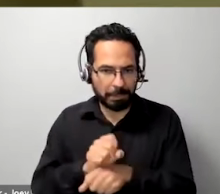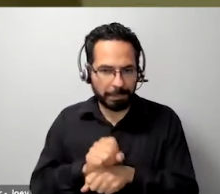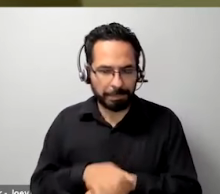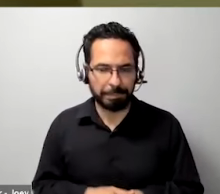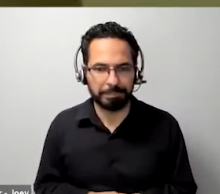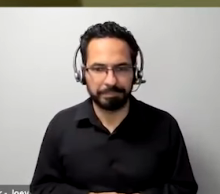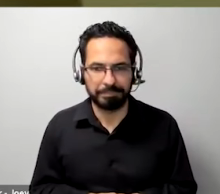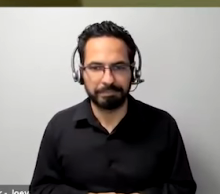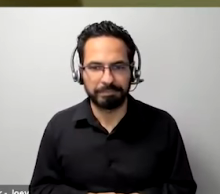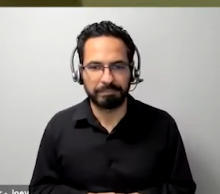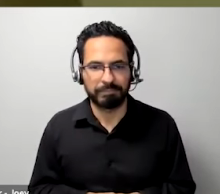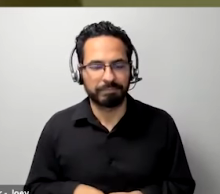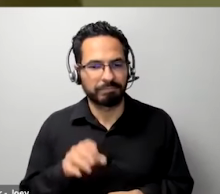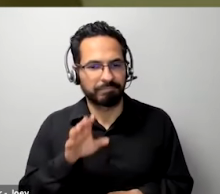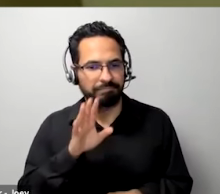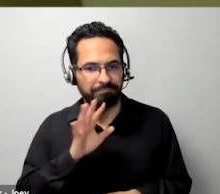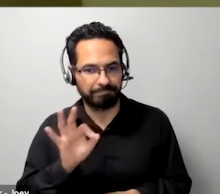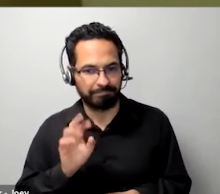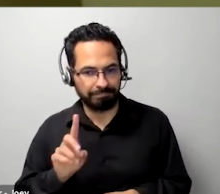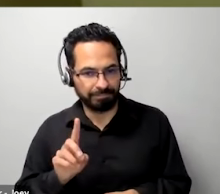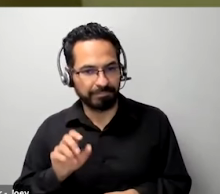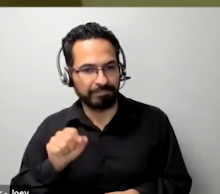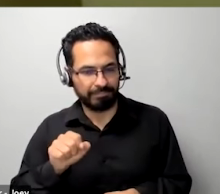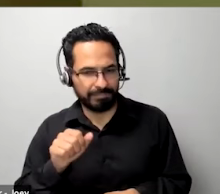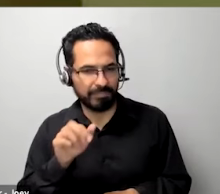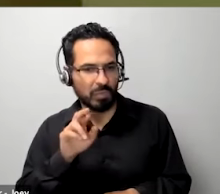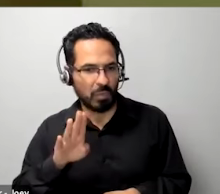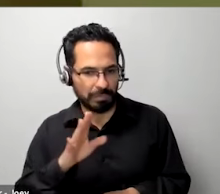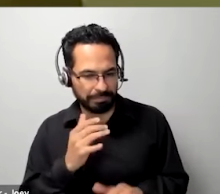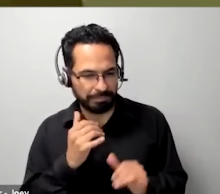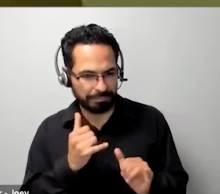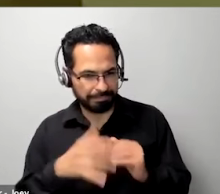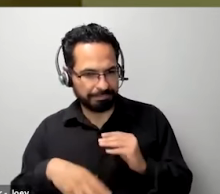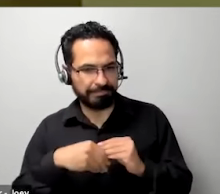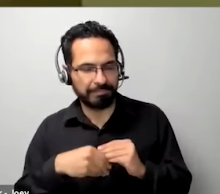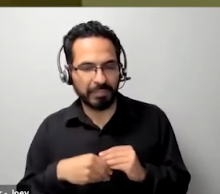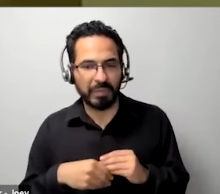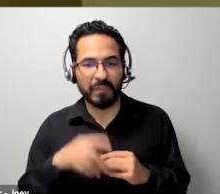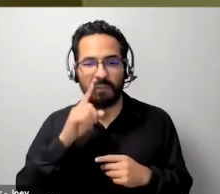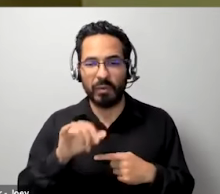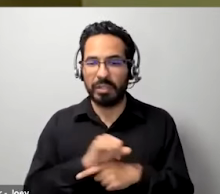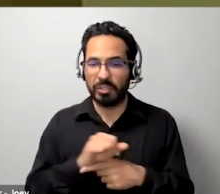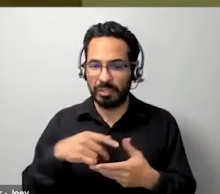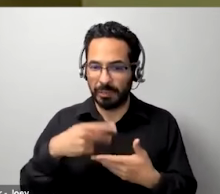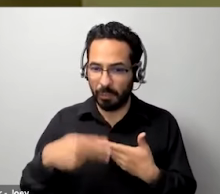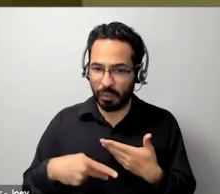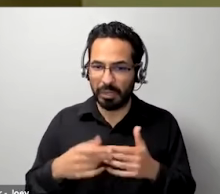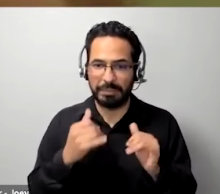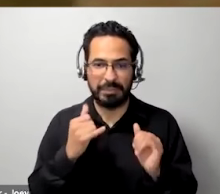Yeah, Rob, I'm gonna jump on that. I agree. I think when it comes to internship programs, same with Google, right?